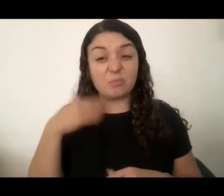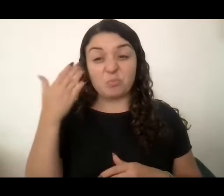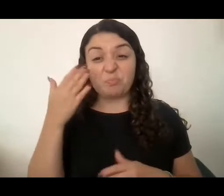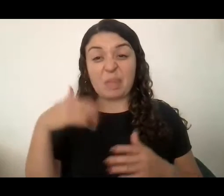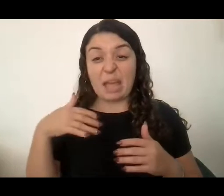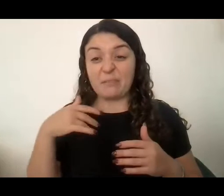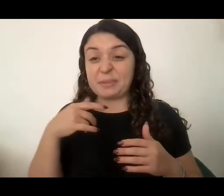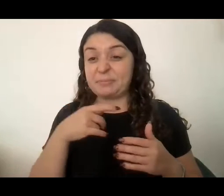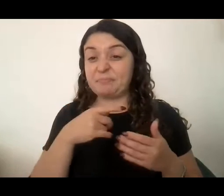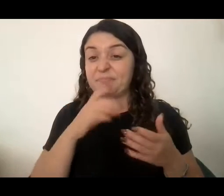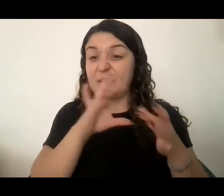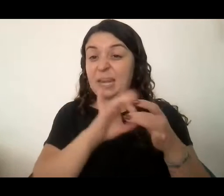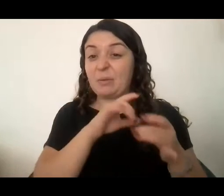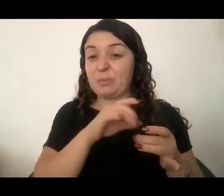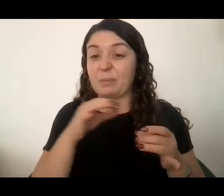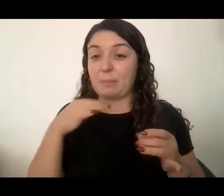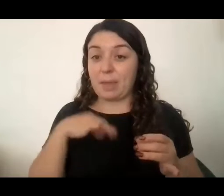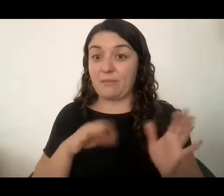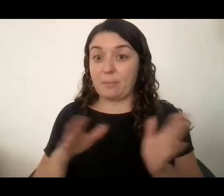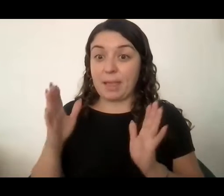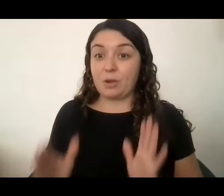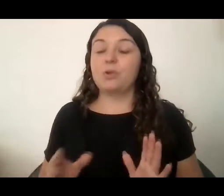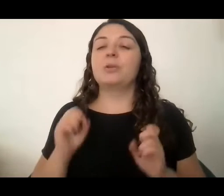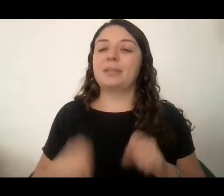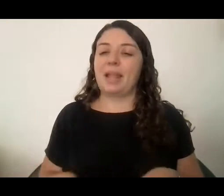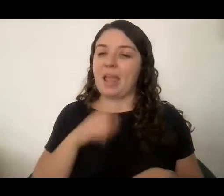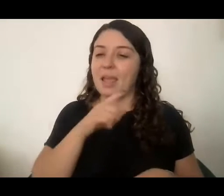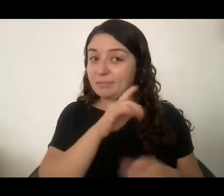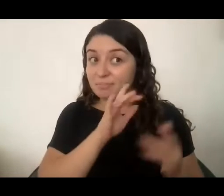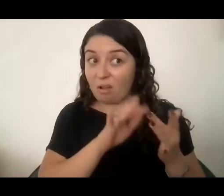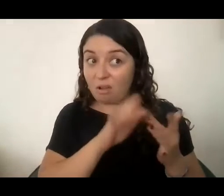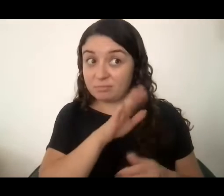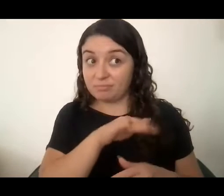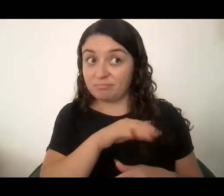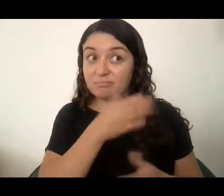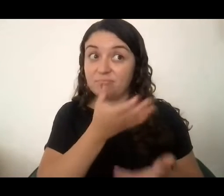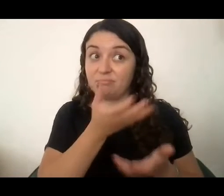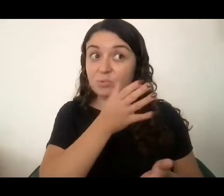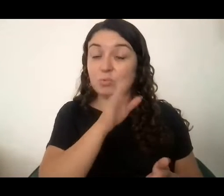connect with a benefit planner and talk through your specific situation so that you can kind